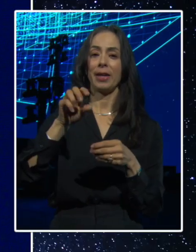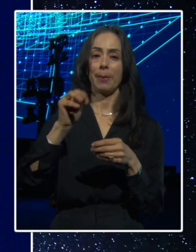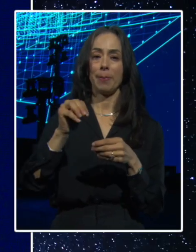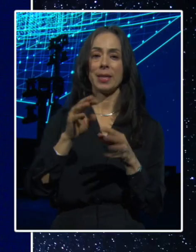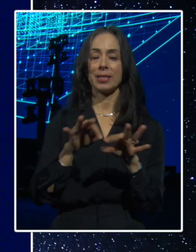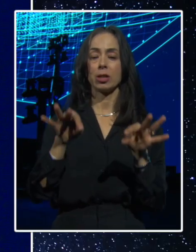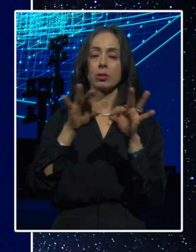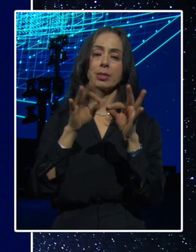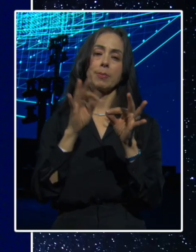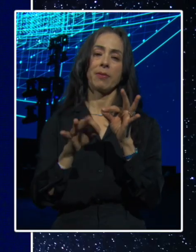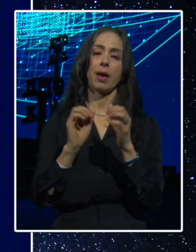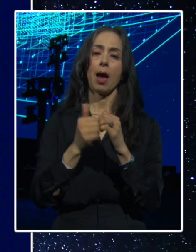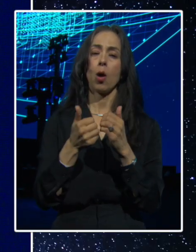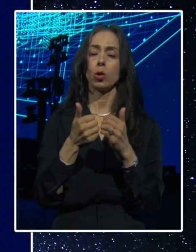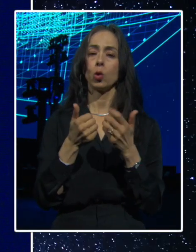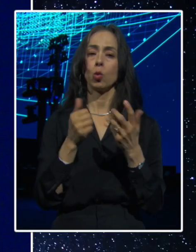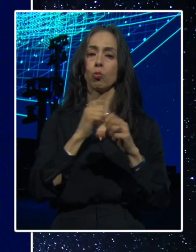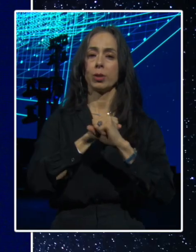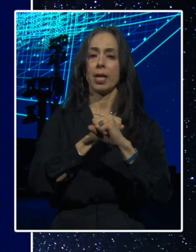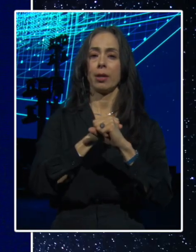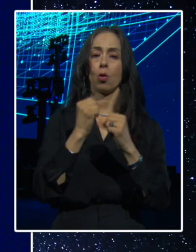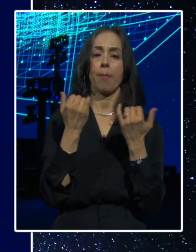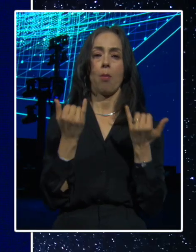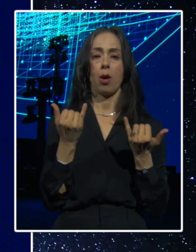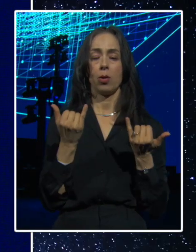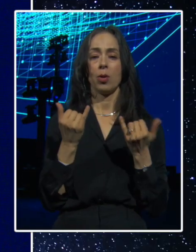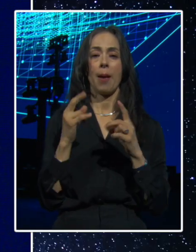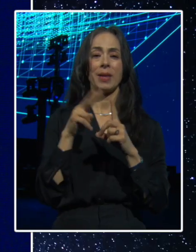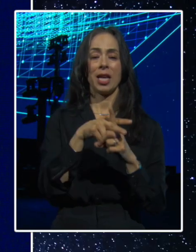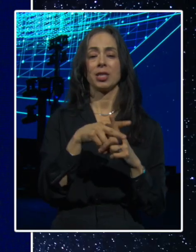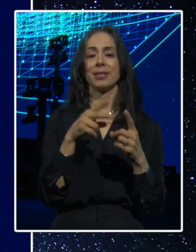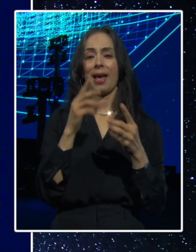to simplify how you protect your modern applications and data.